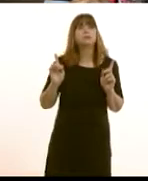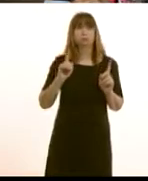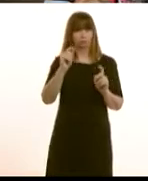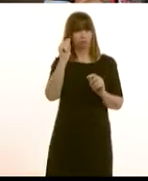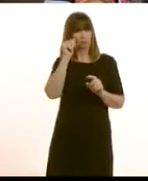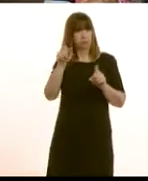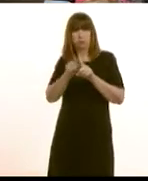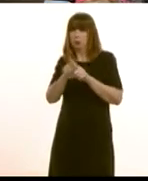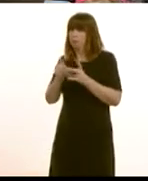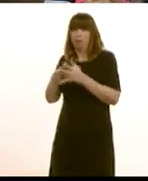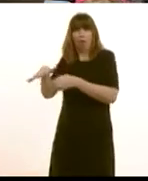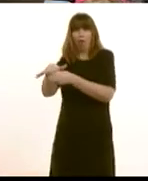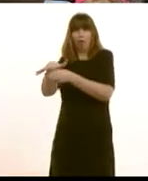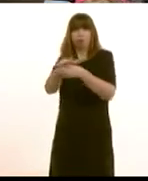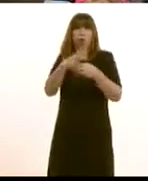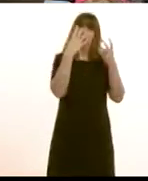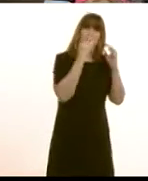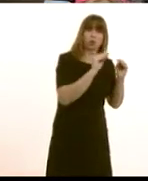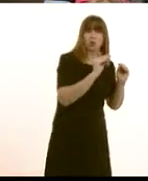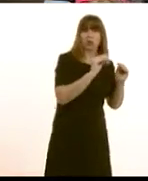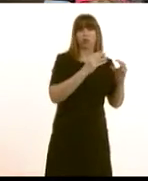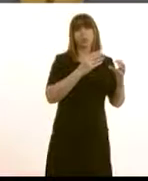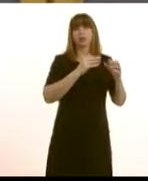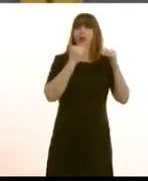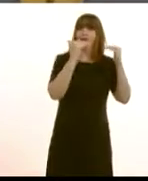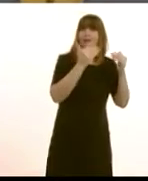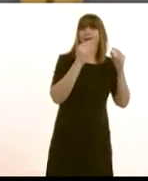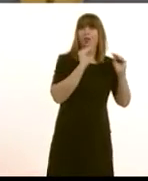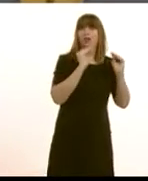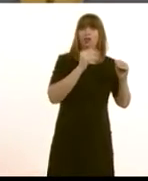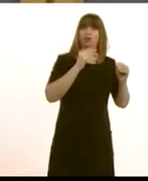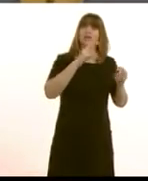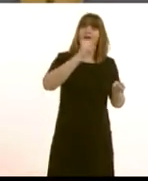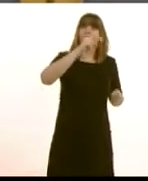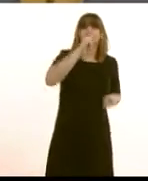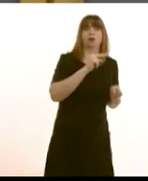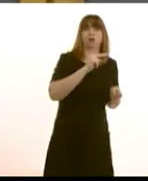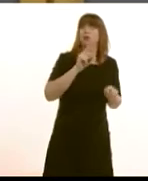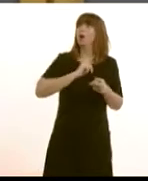difficult. They cannot be immune to the cuts that we are seeing from the UK Government.